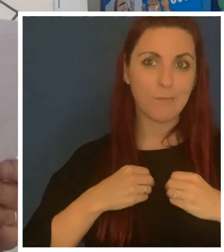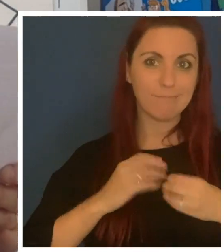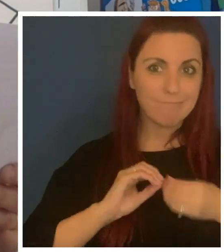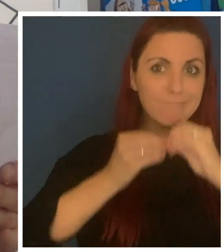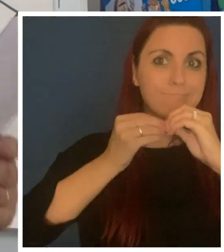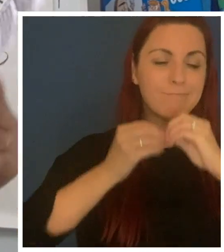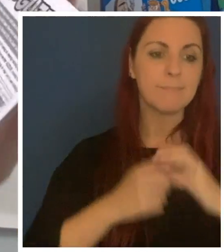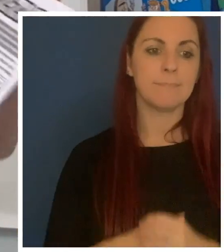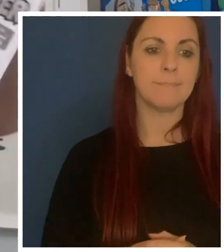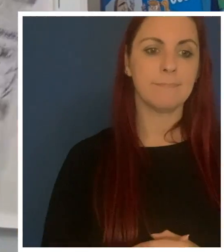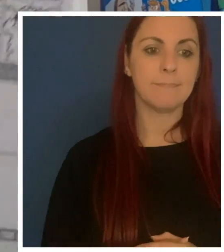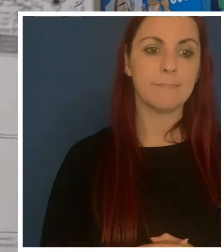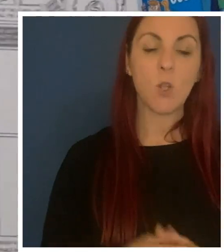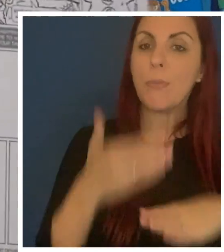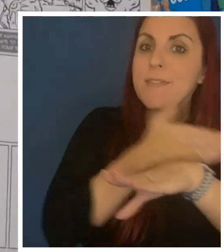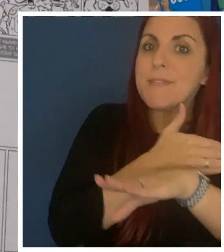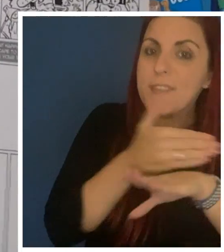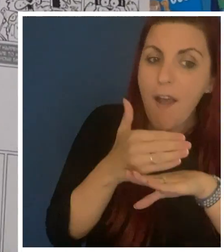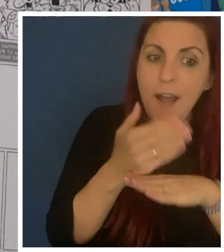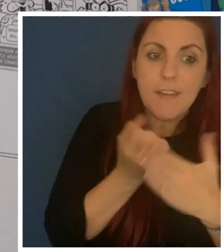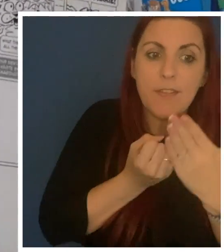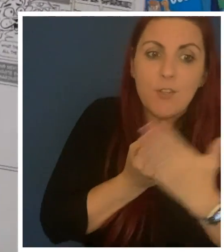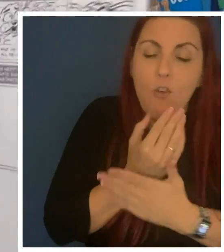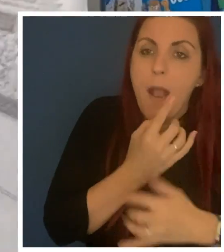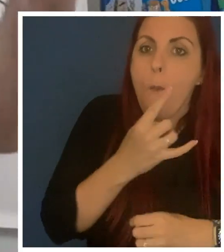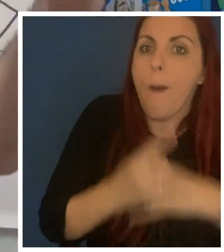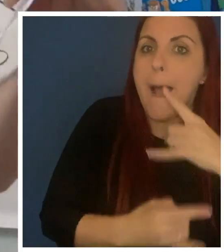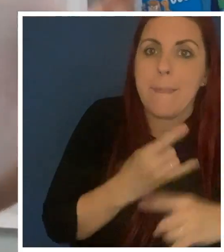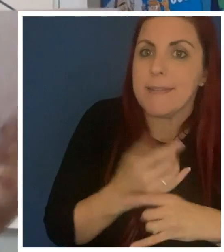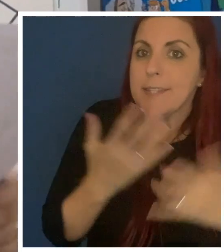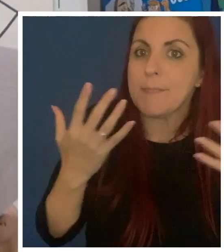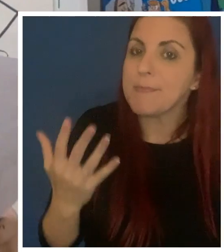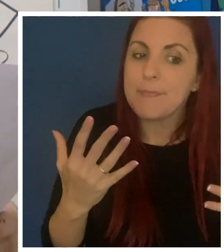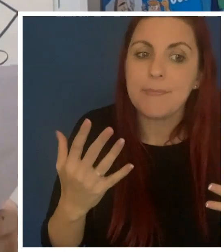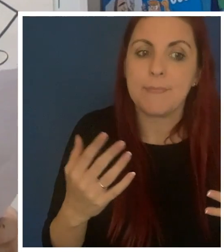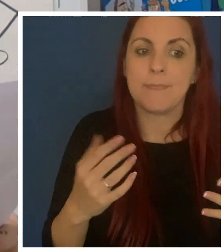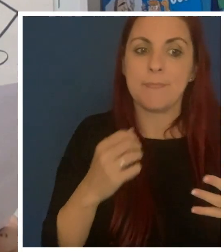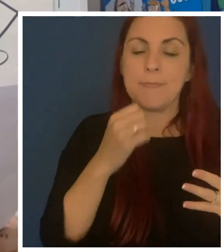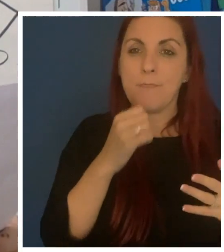So we'll start reading and up in the first panel here, we have a caption that says,